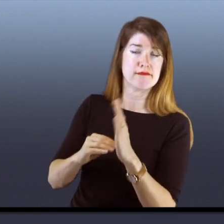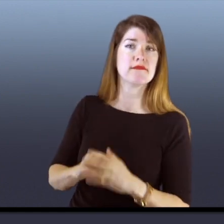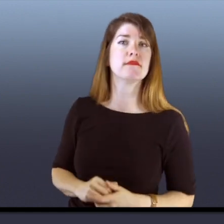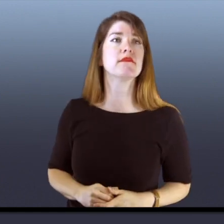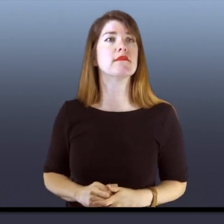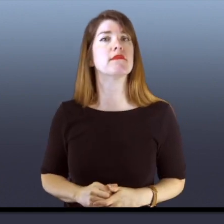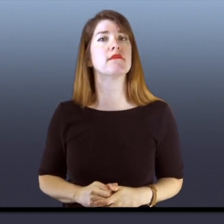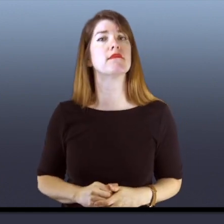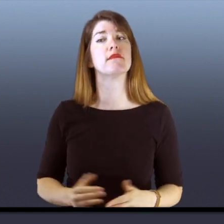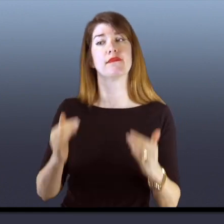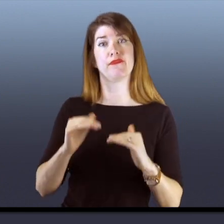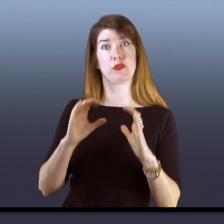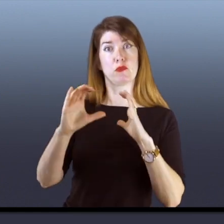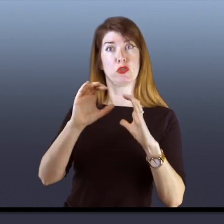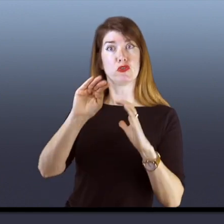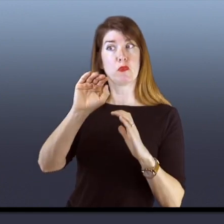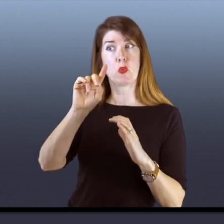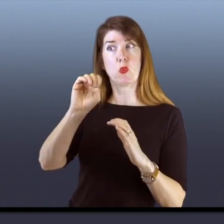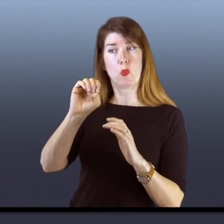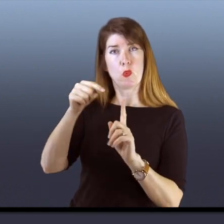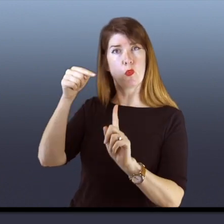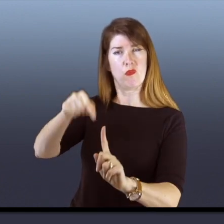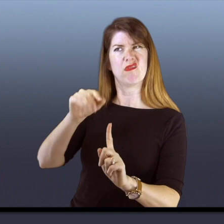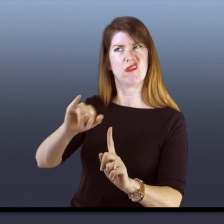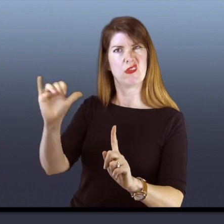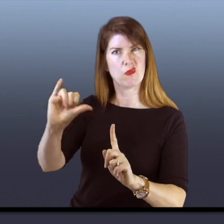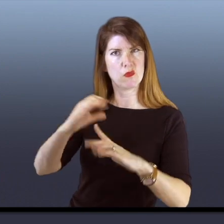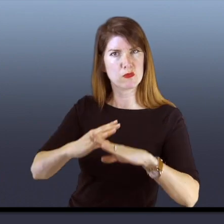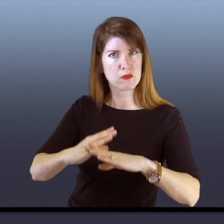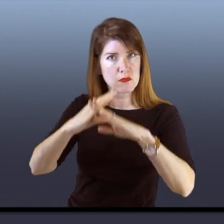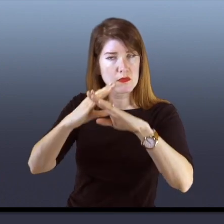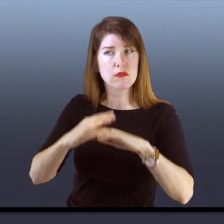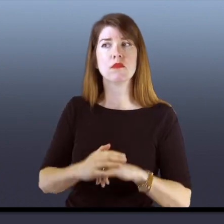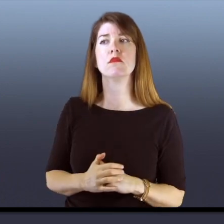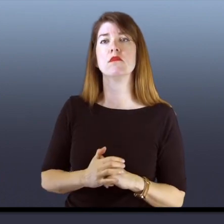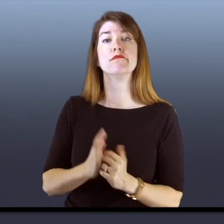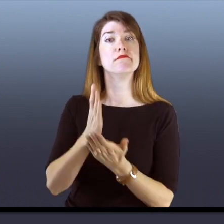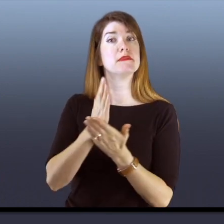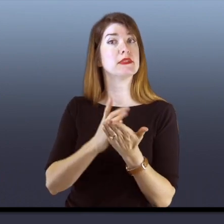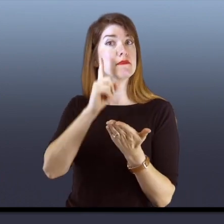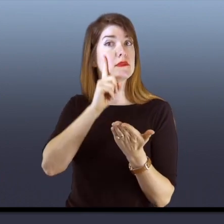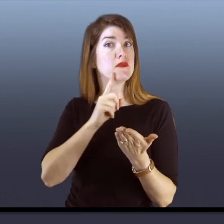So some deaf and hard of hearing individuals use their auditory skills and their oral speech